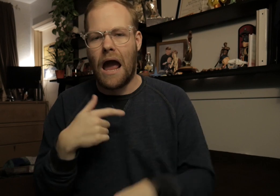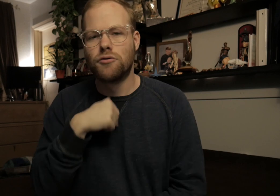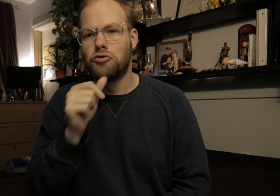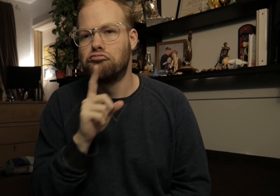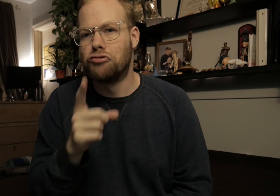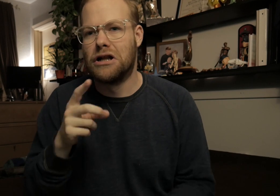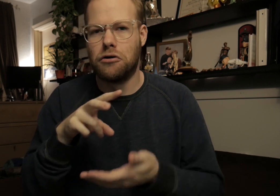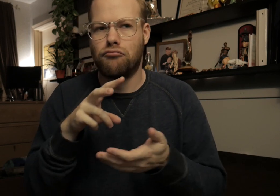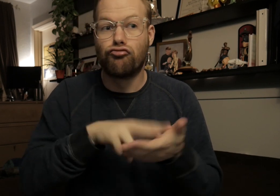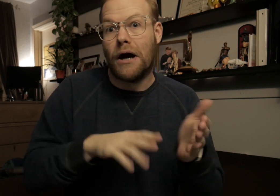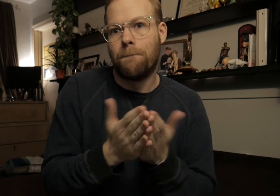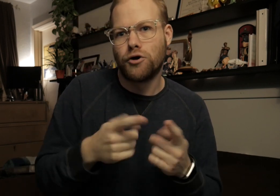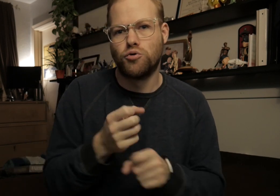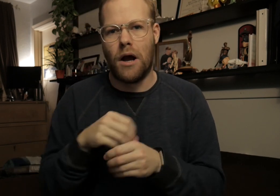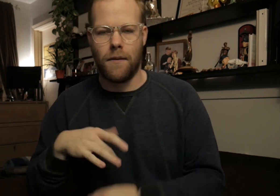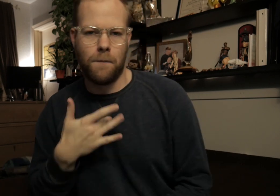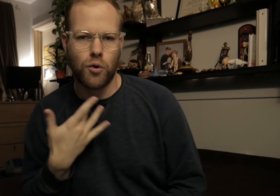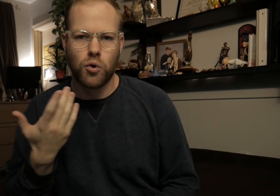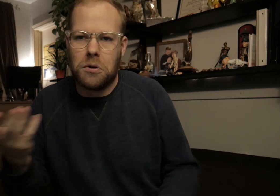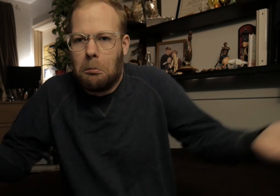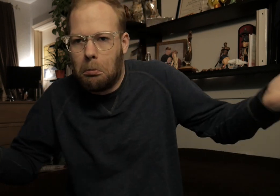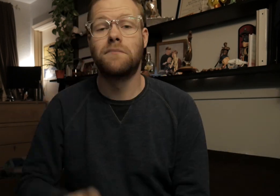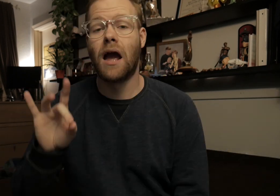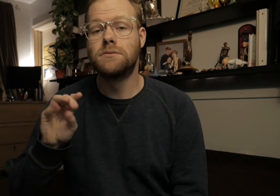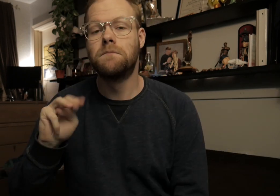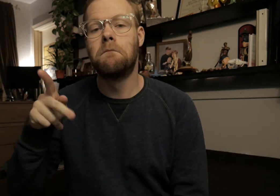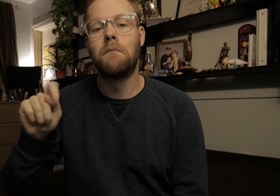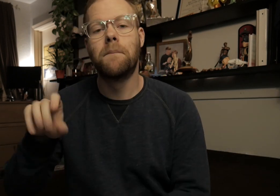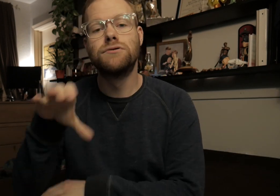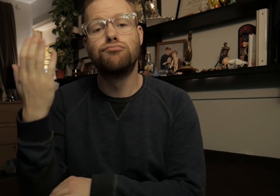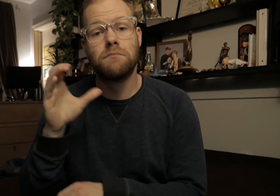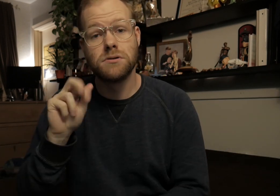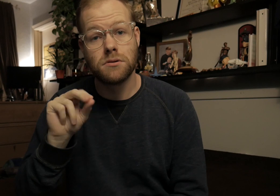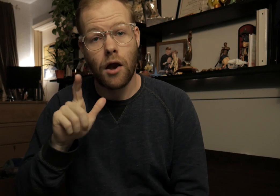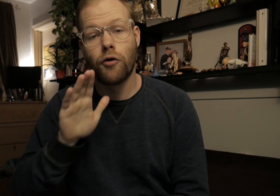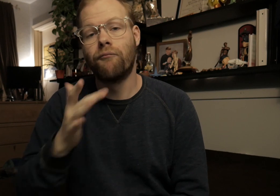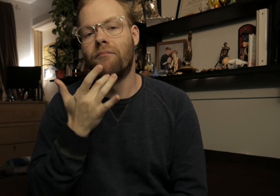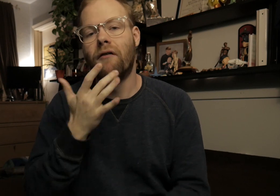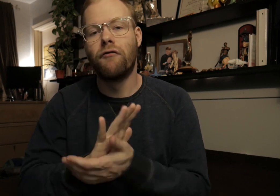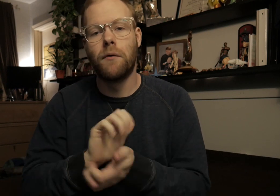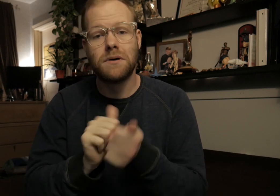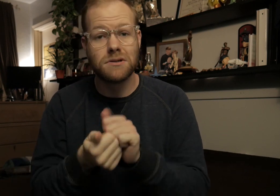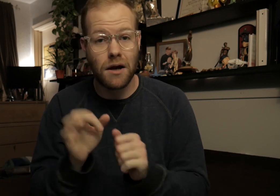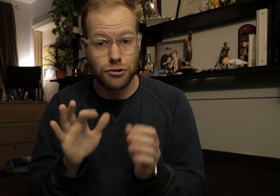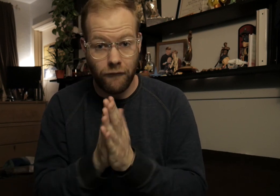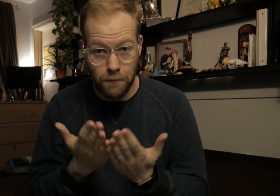I don't really read books to get in the mood. 8. The Muppet Christmas Carol - Your favorite film adaptation of a book.